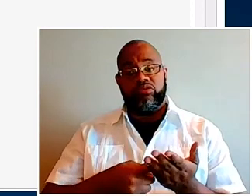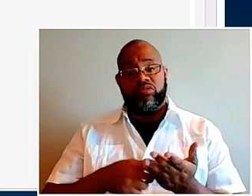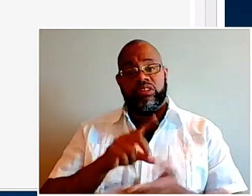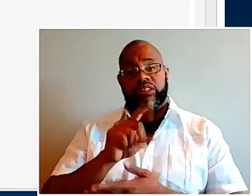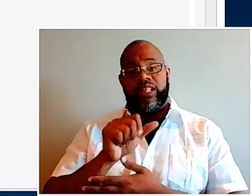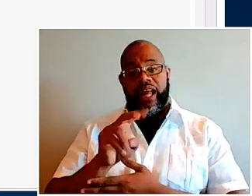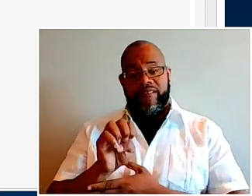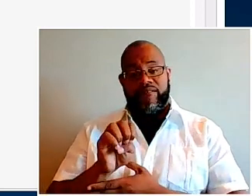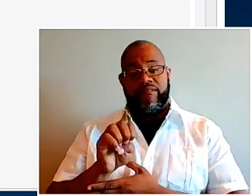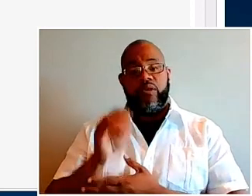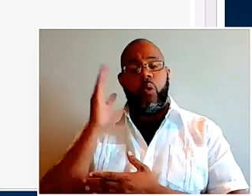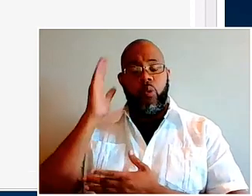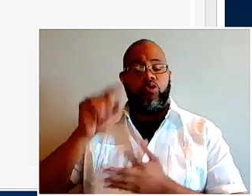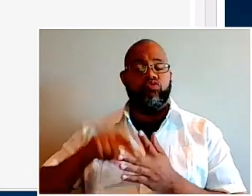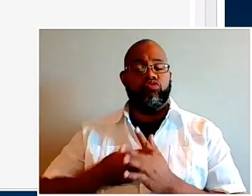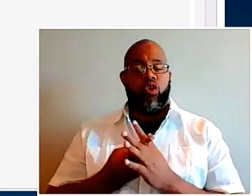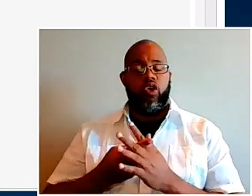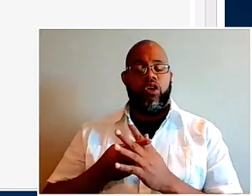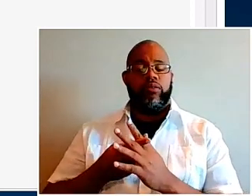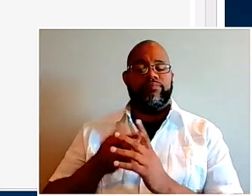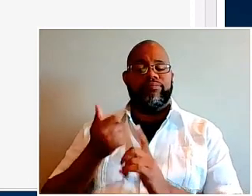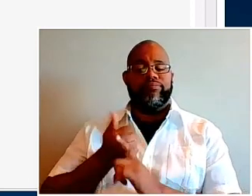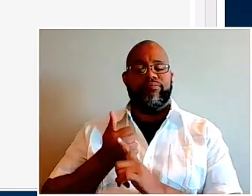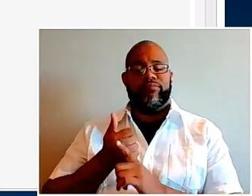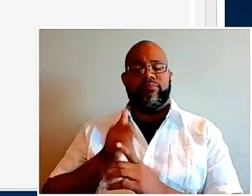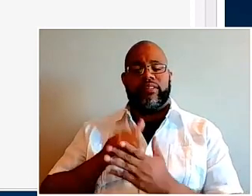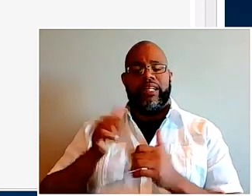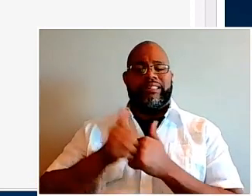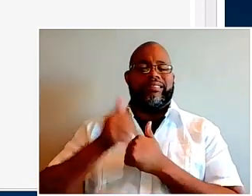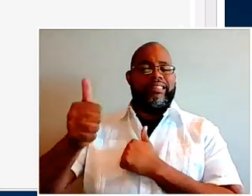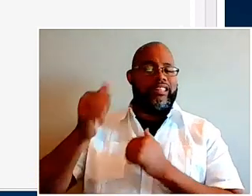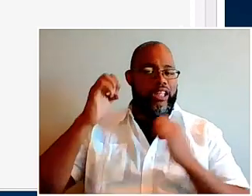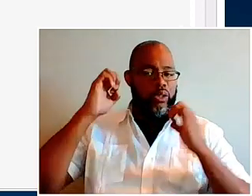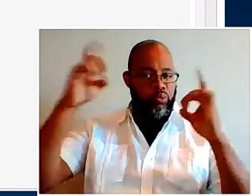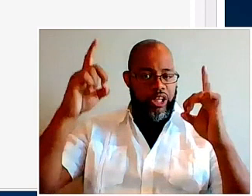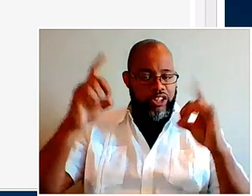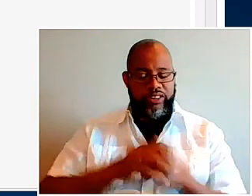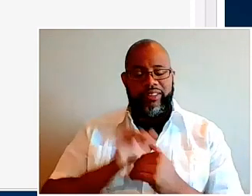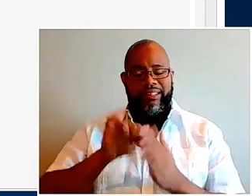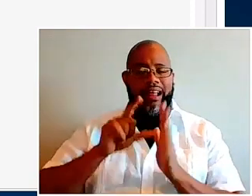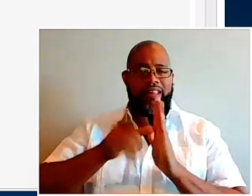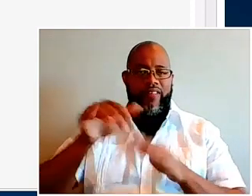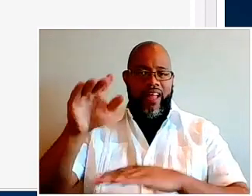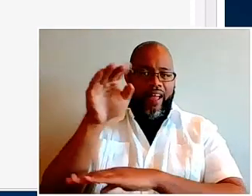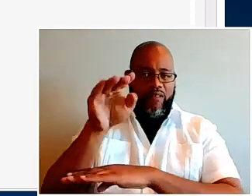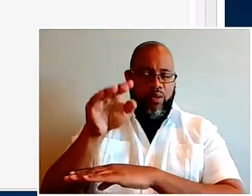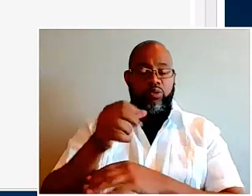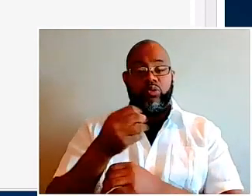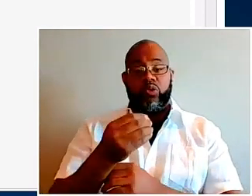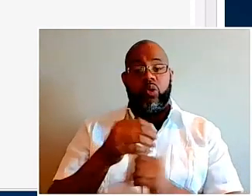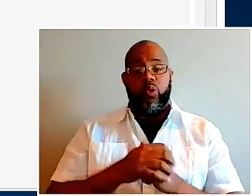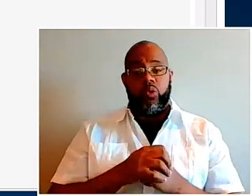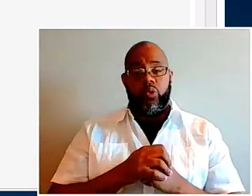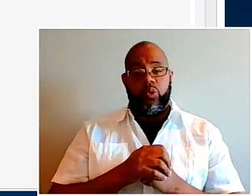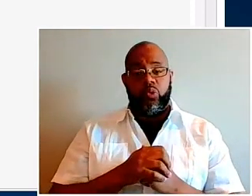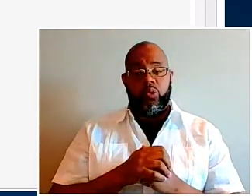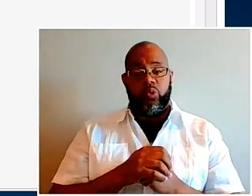start with distance education and that will be later this afternoon. So just so everybody knows where we are